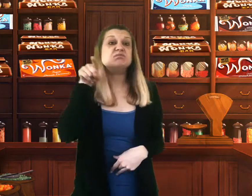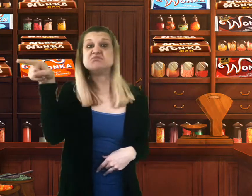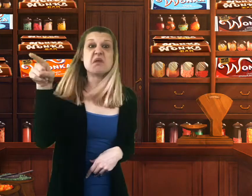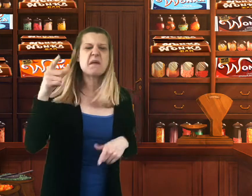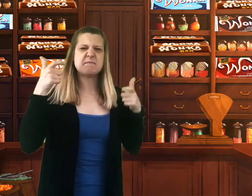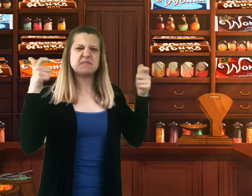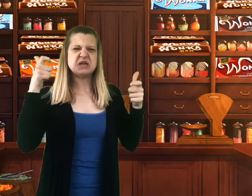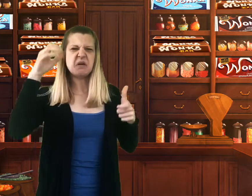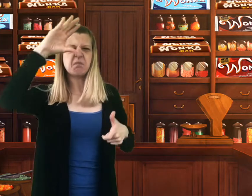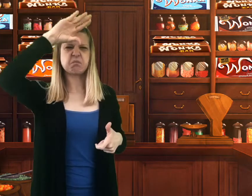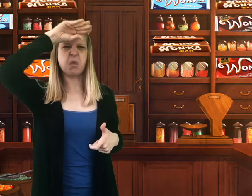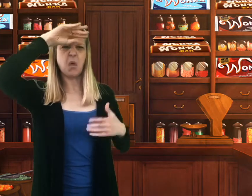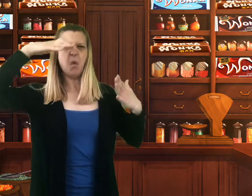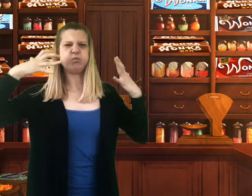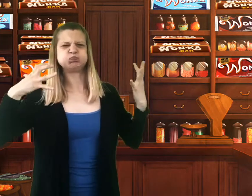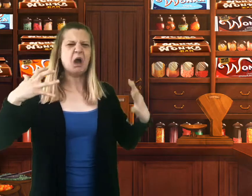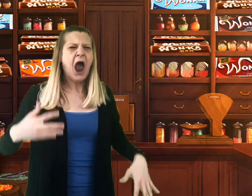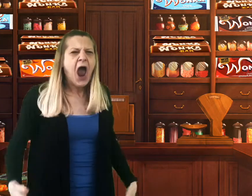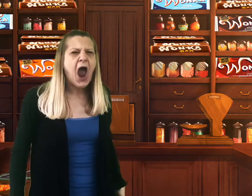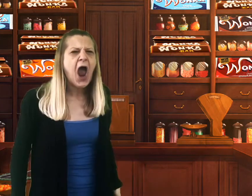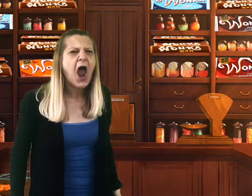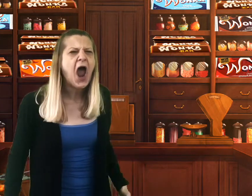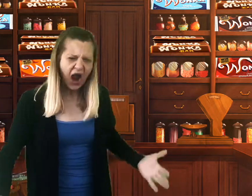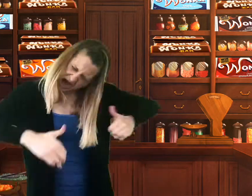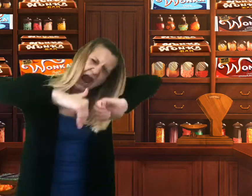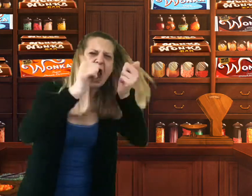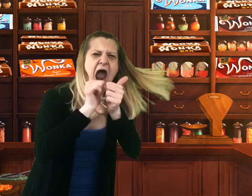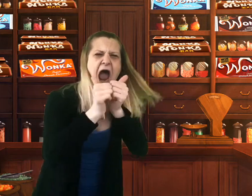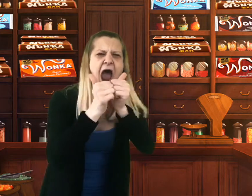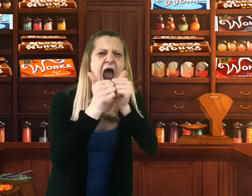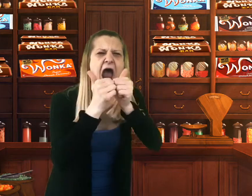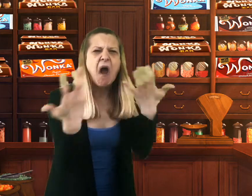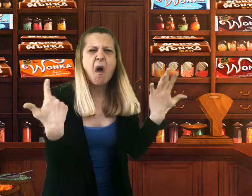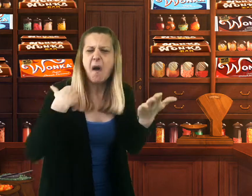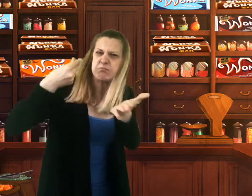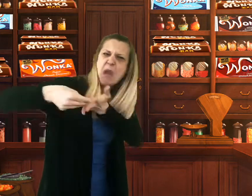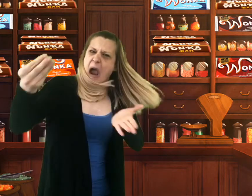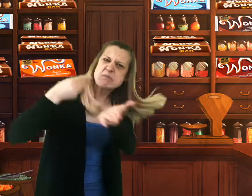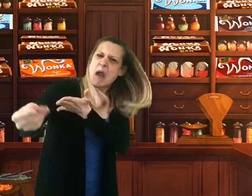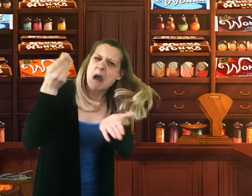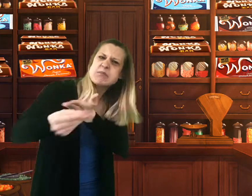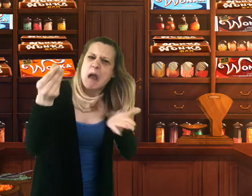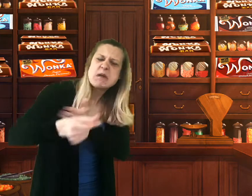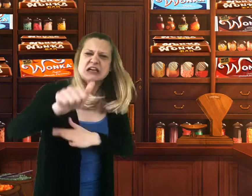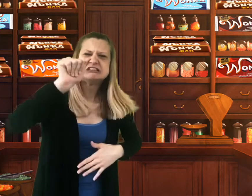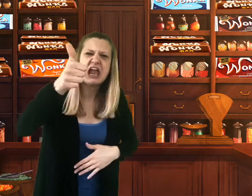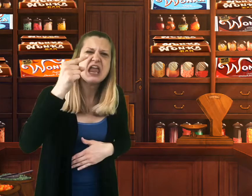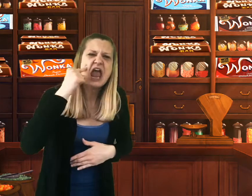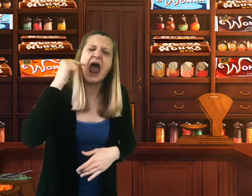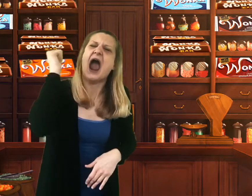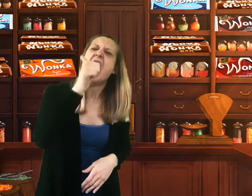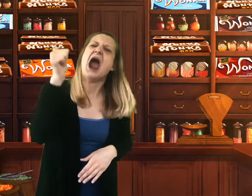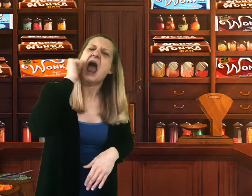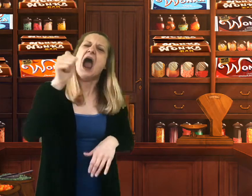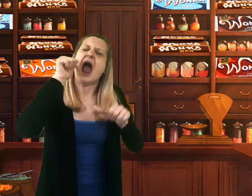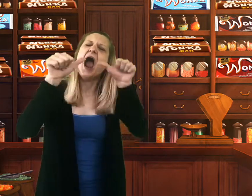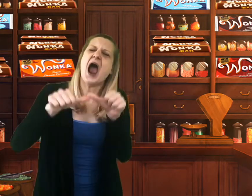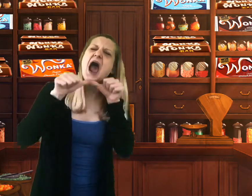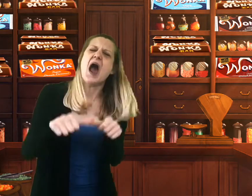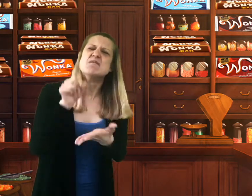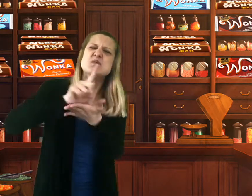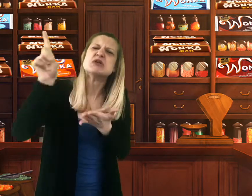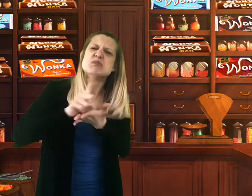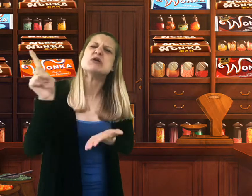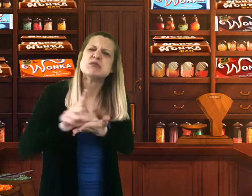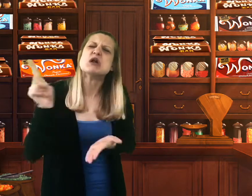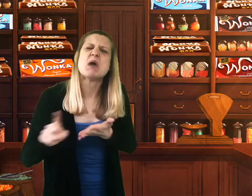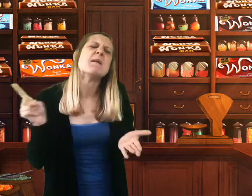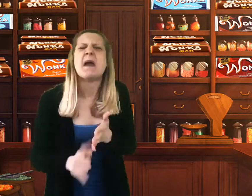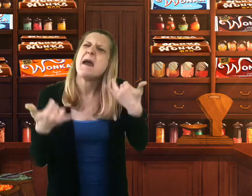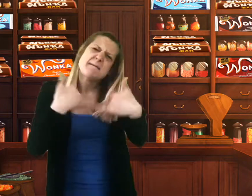"How did he manage to find it, I’d like to know?" a large boy shouted angrily. "Twenty bars a day I’ve been buying for weeks and weeks!